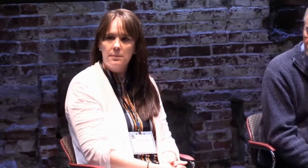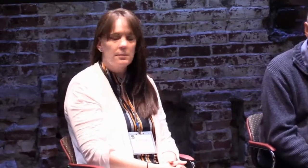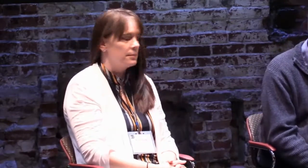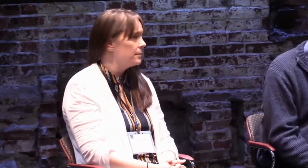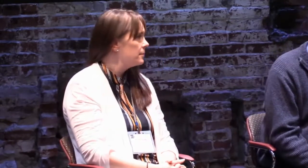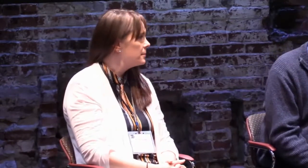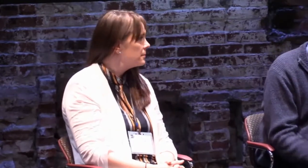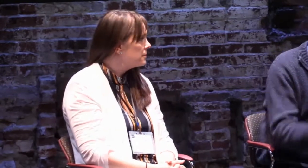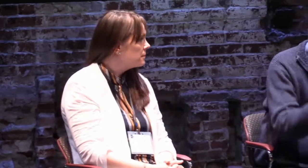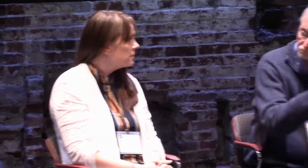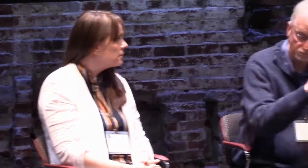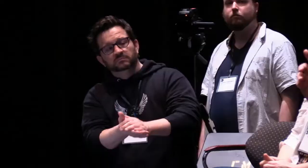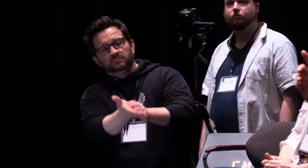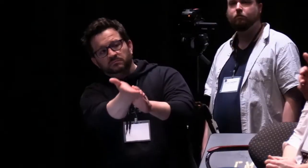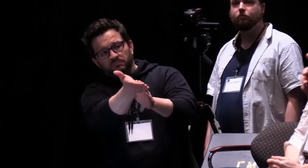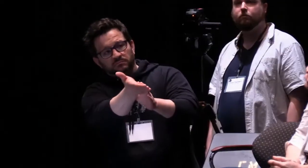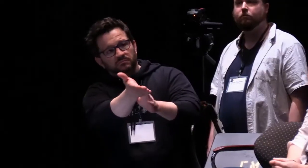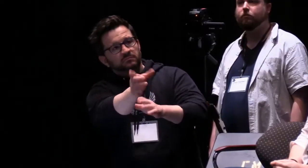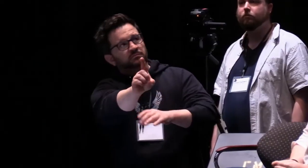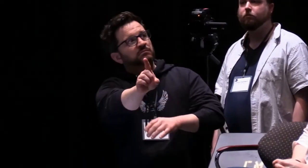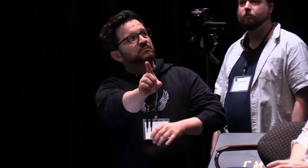in a visionary way, that's where the success emerges.